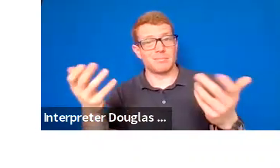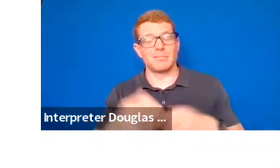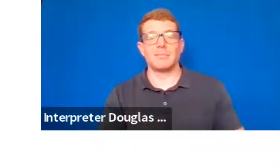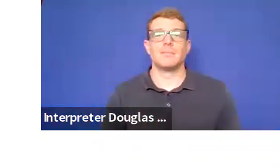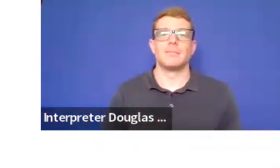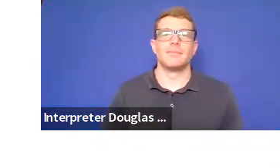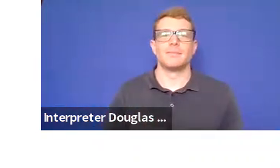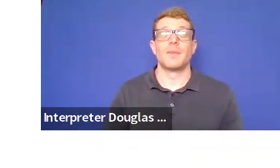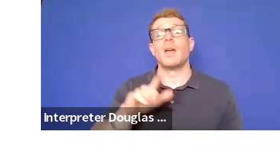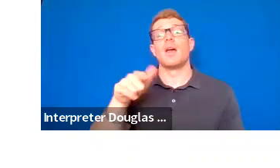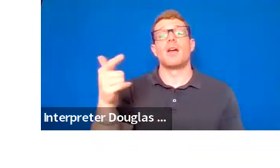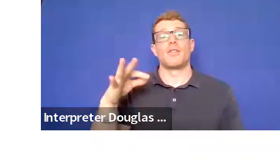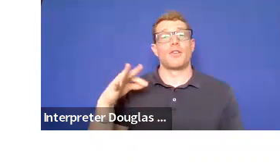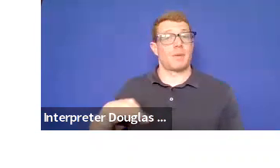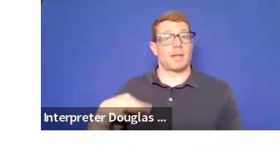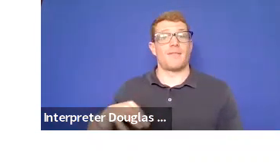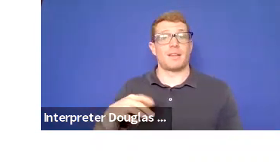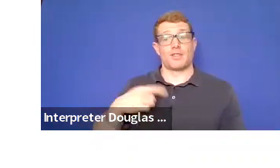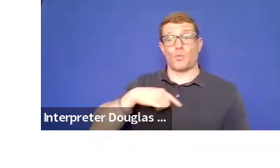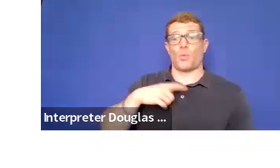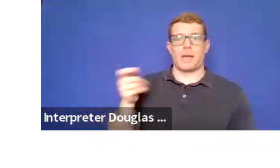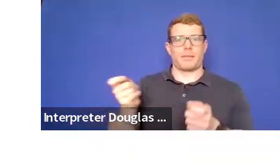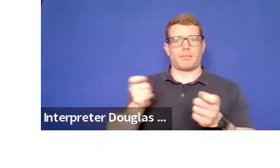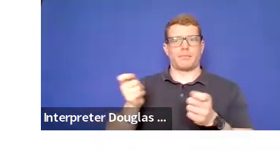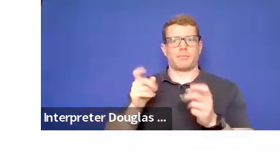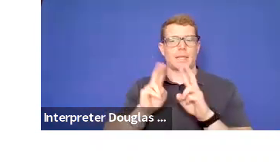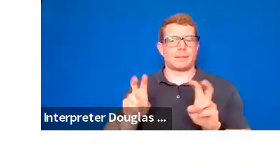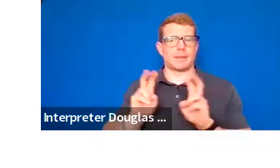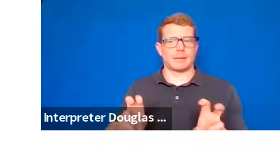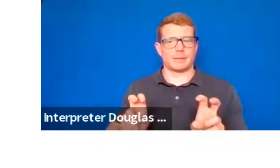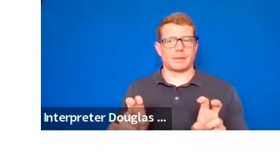Other benefits to assessed by us so we're also looking the big picture.